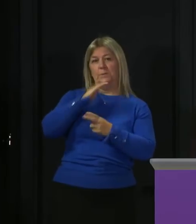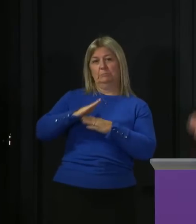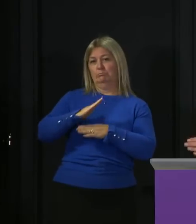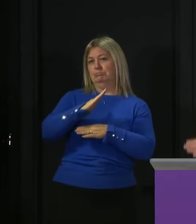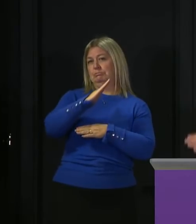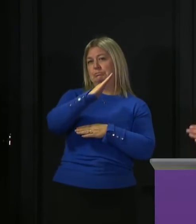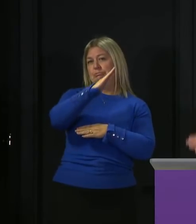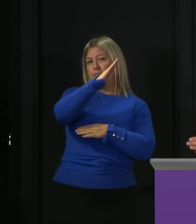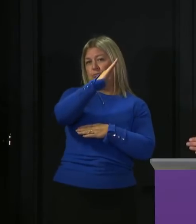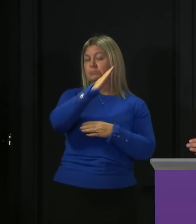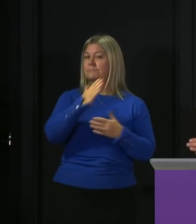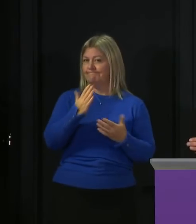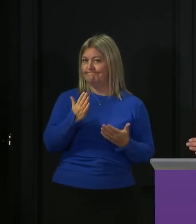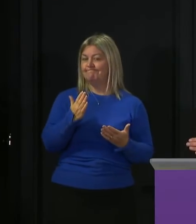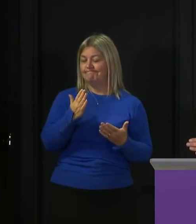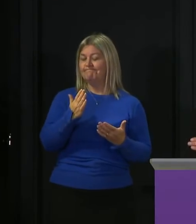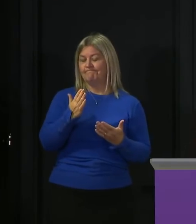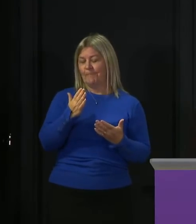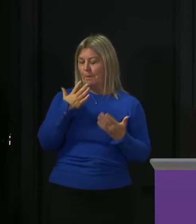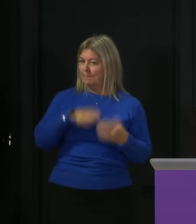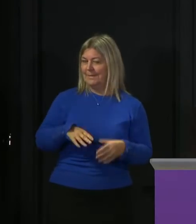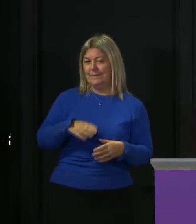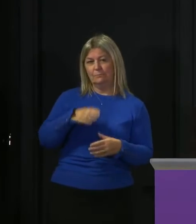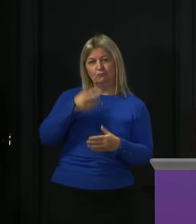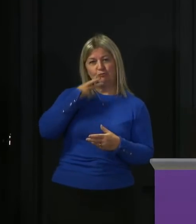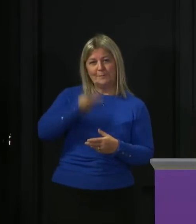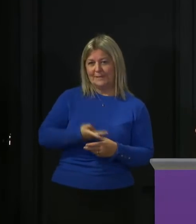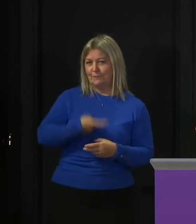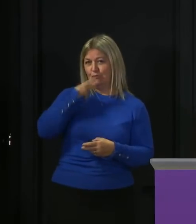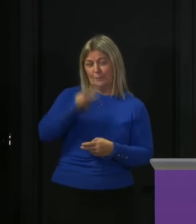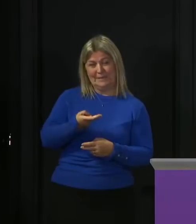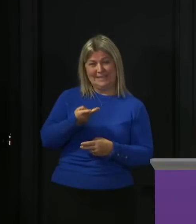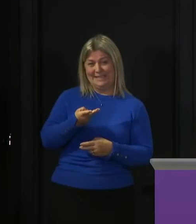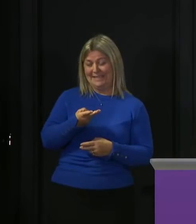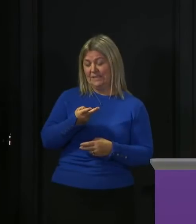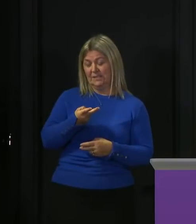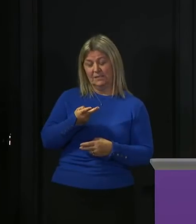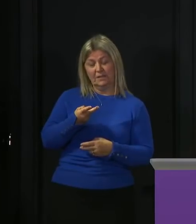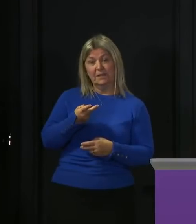saying to people for weeks now and it's now coming to pass, that when infections are on the rise,